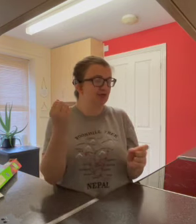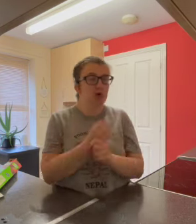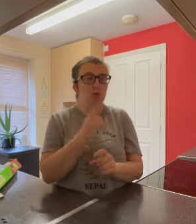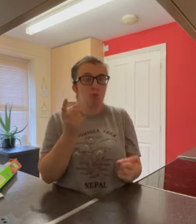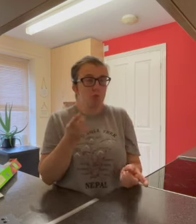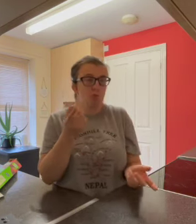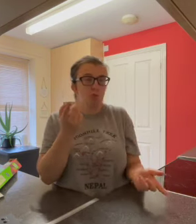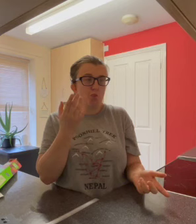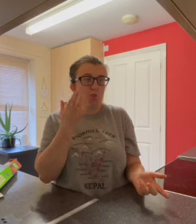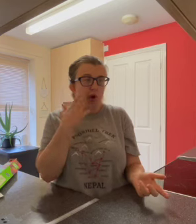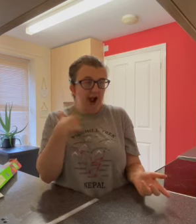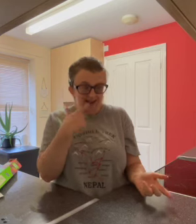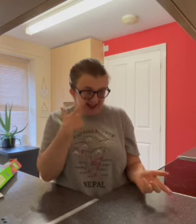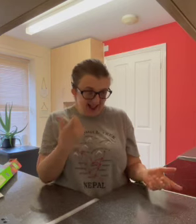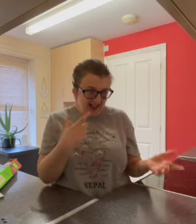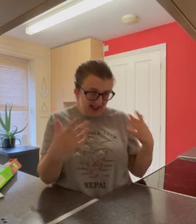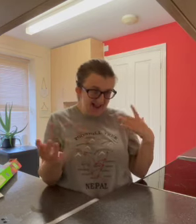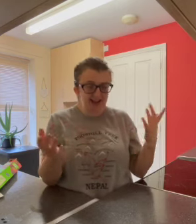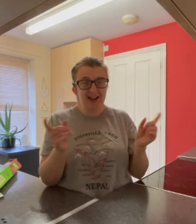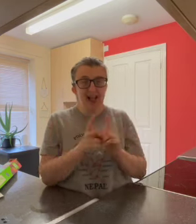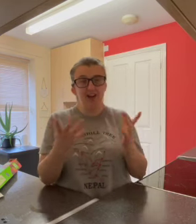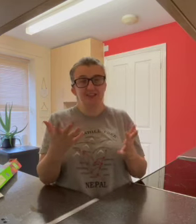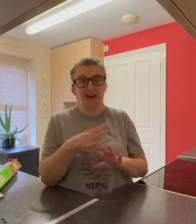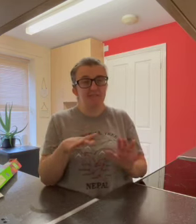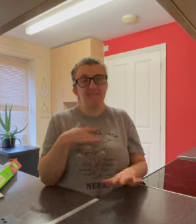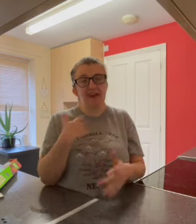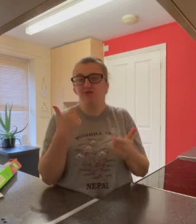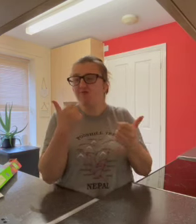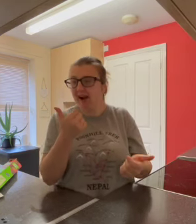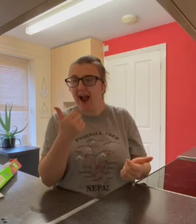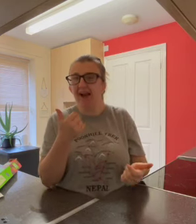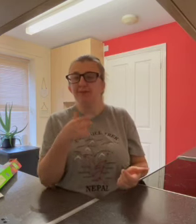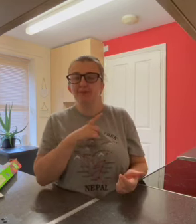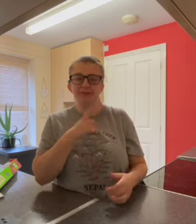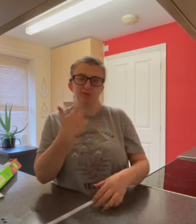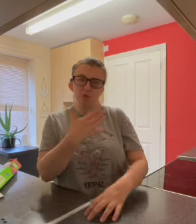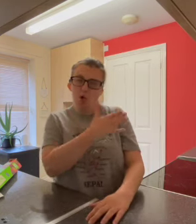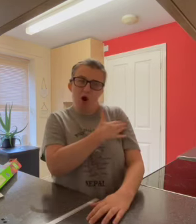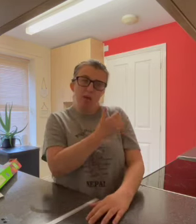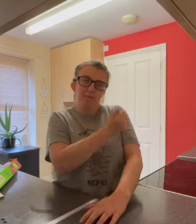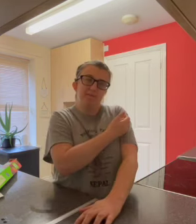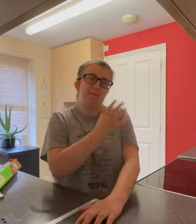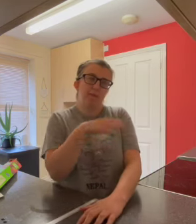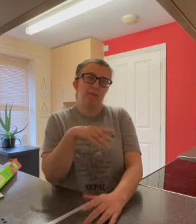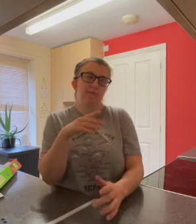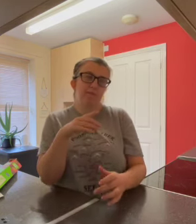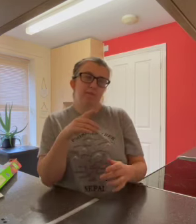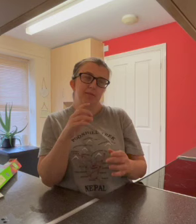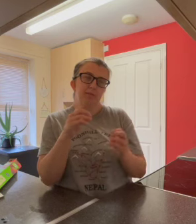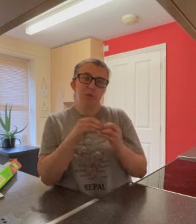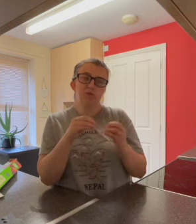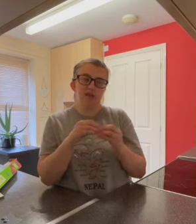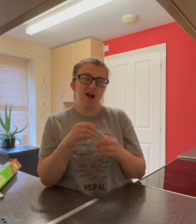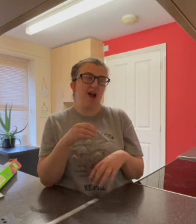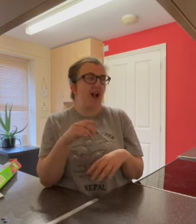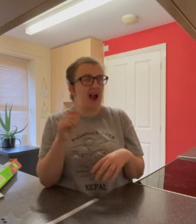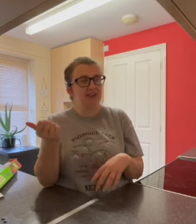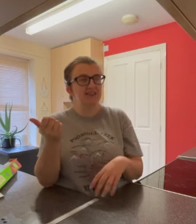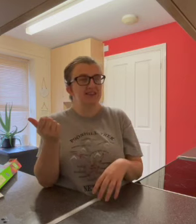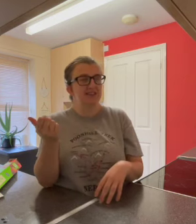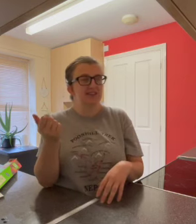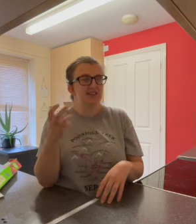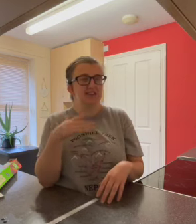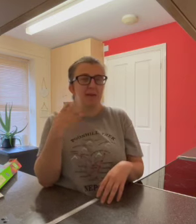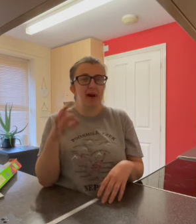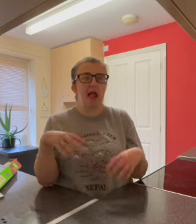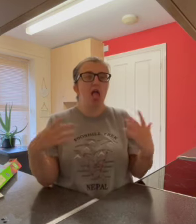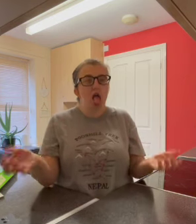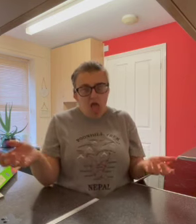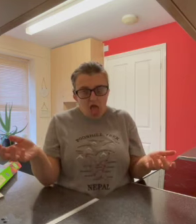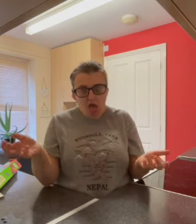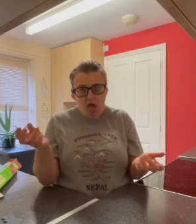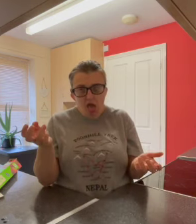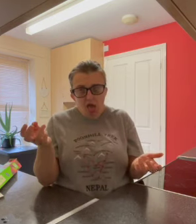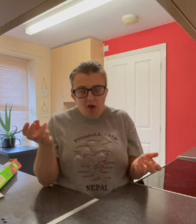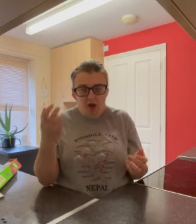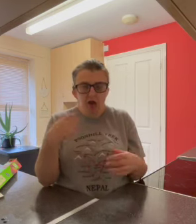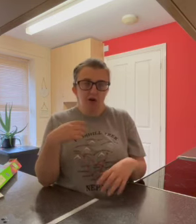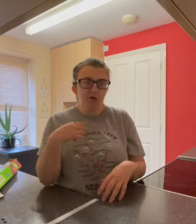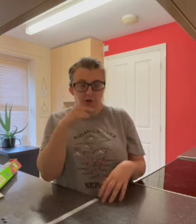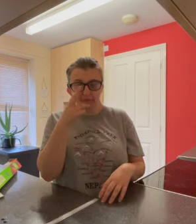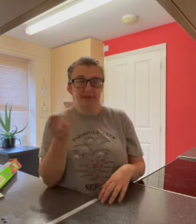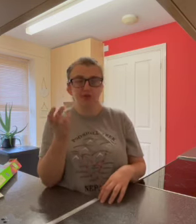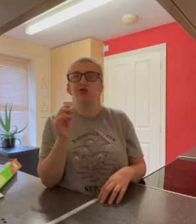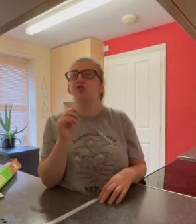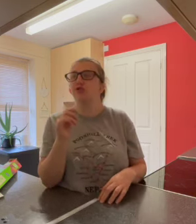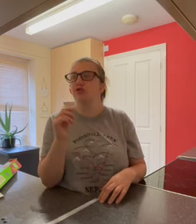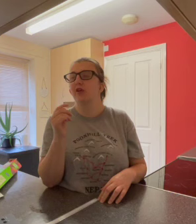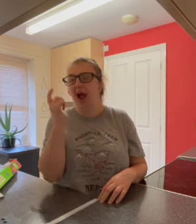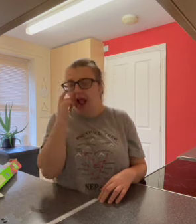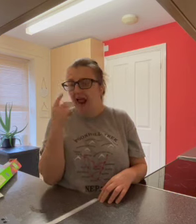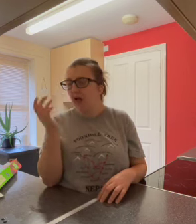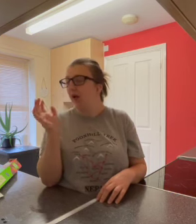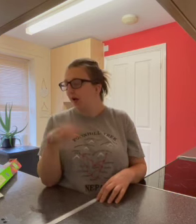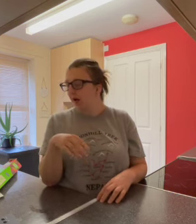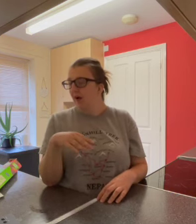I just film when I can and do my best, but like today I don't feel great because of sore arm from booster jab, and got headache...